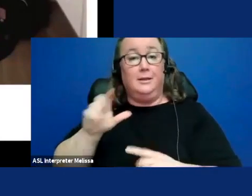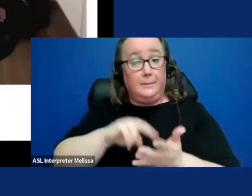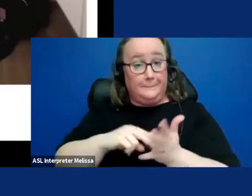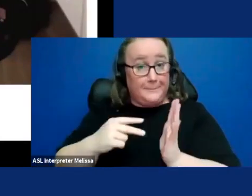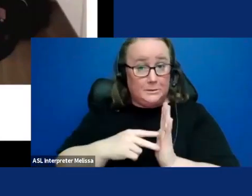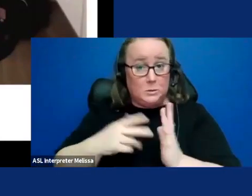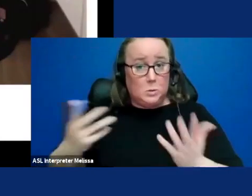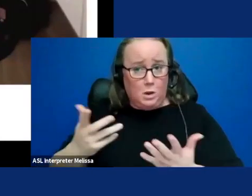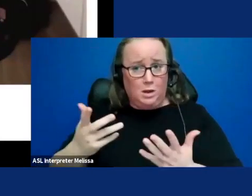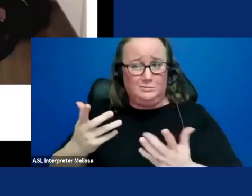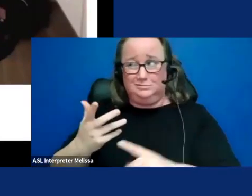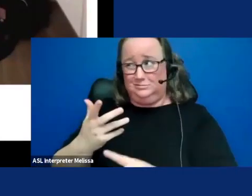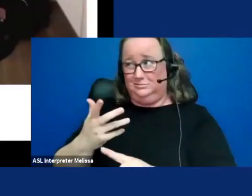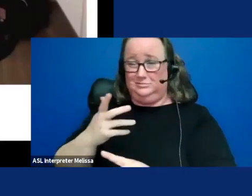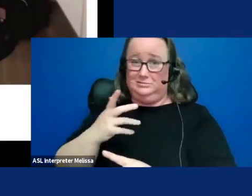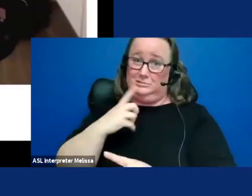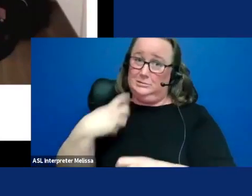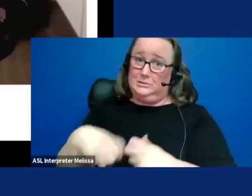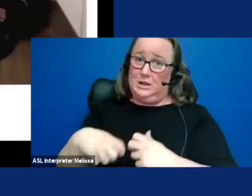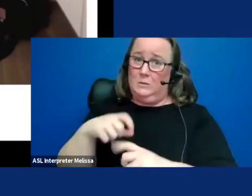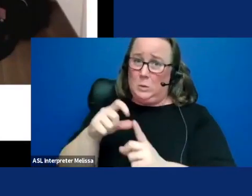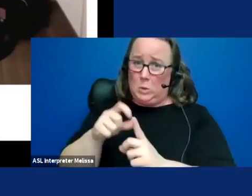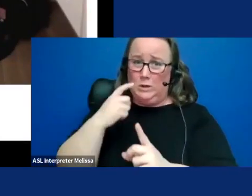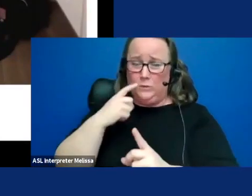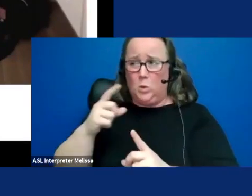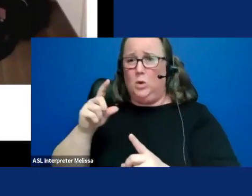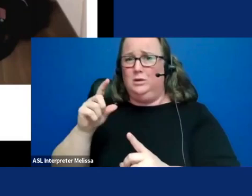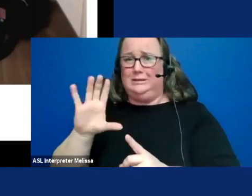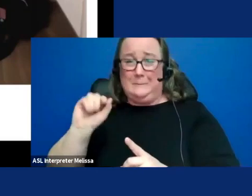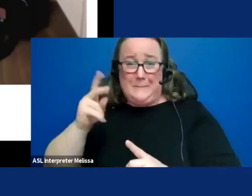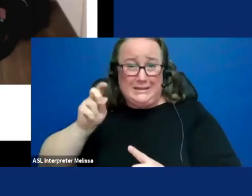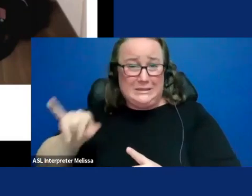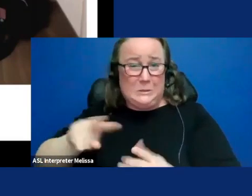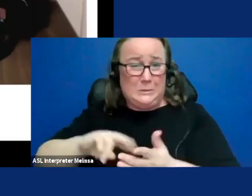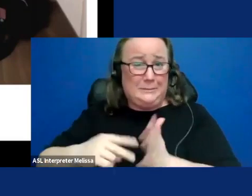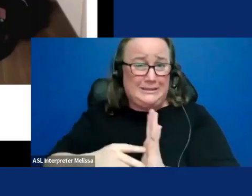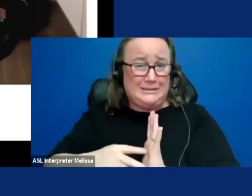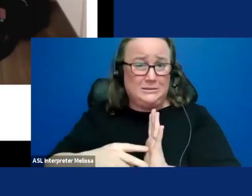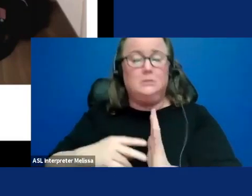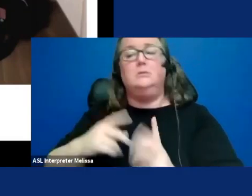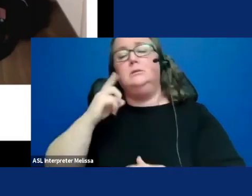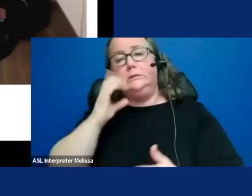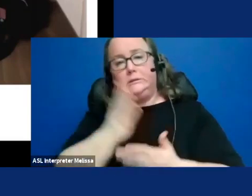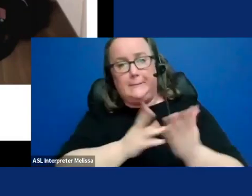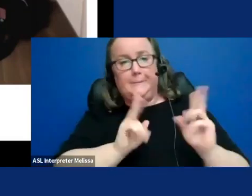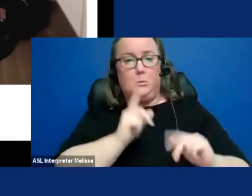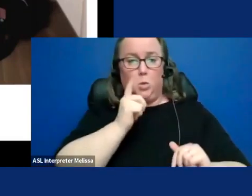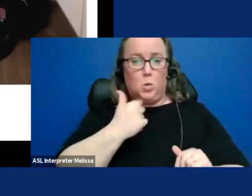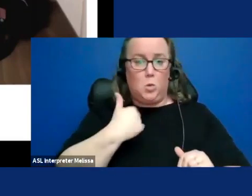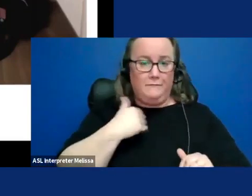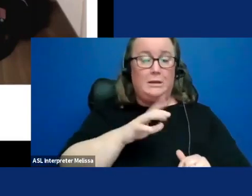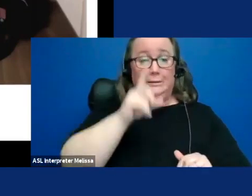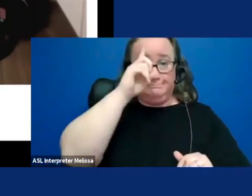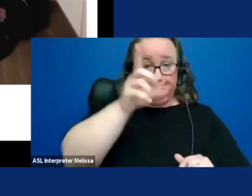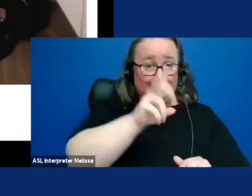a loaded word for people with disabilities. We know folks with intellectual disabilities are often told that they have